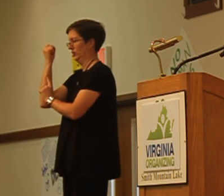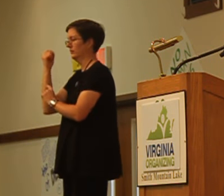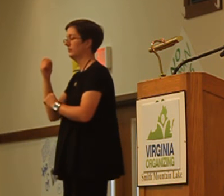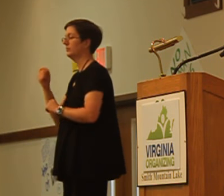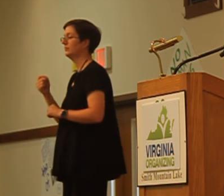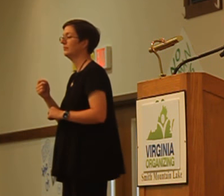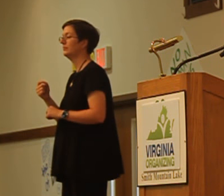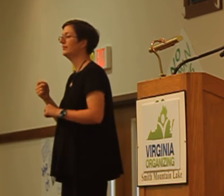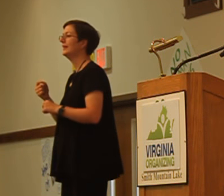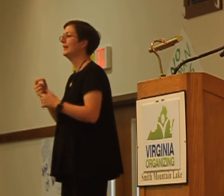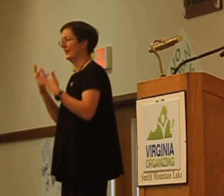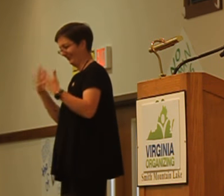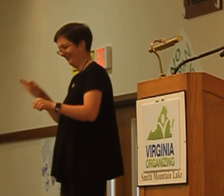I got my right back to vote.